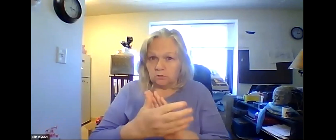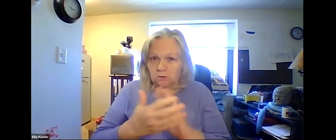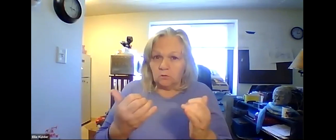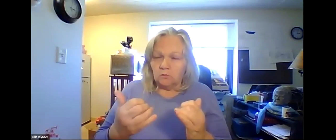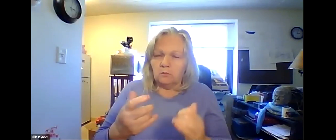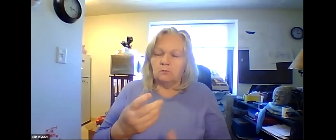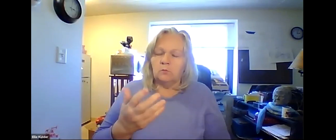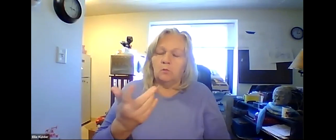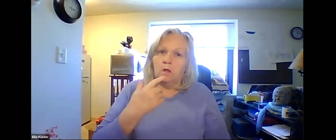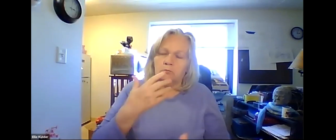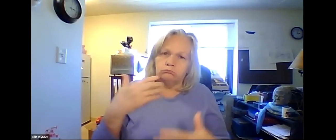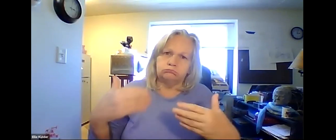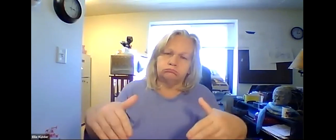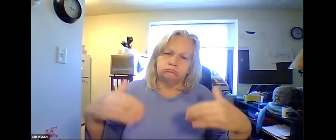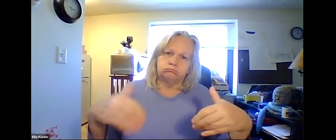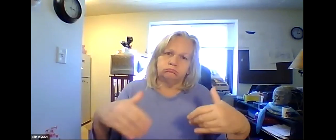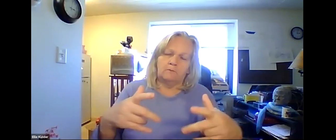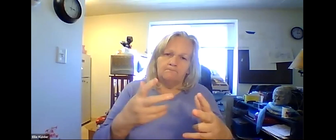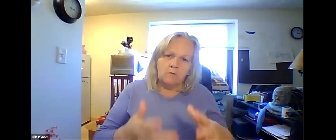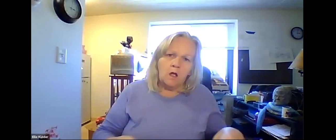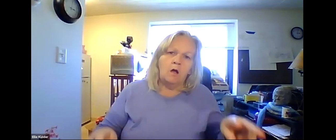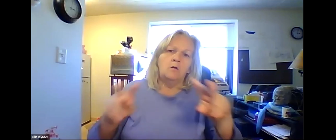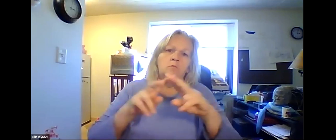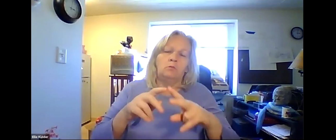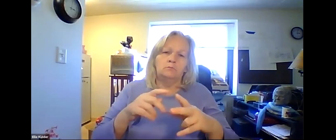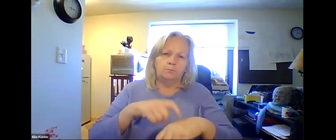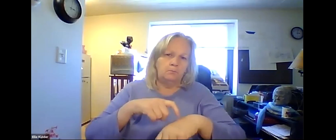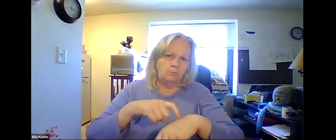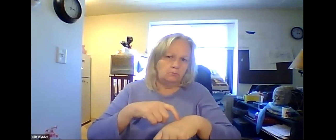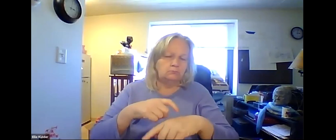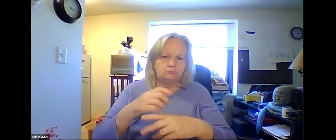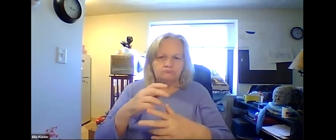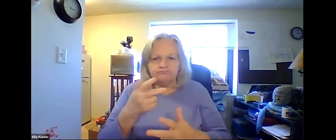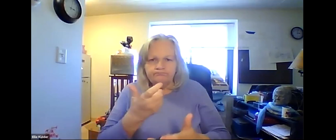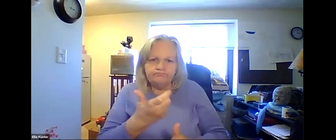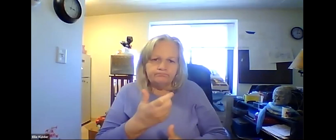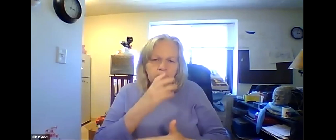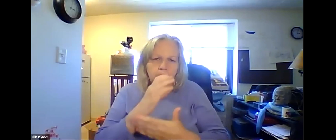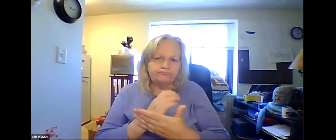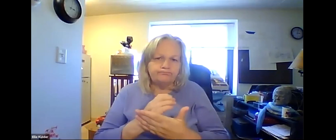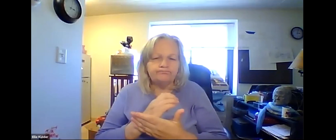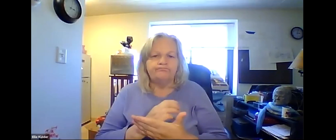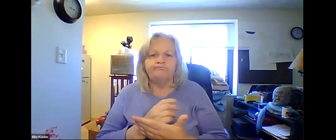Ellie: I need to leave right now, but I want to tell you how valuable this time has been.